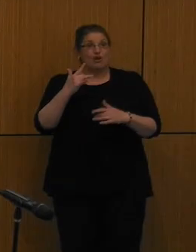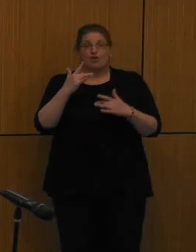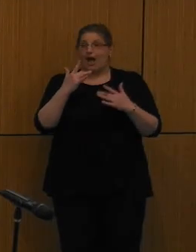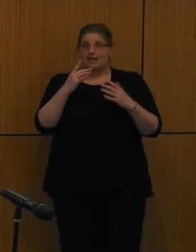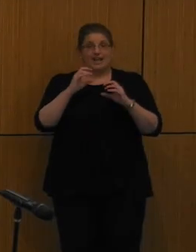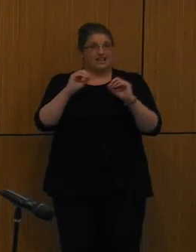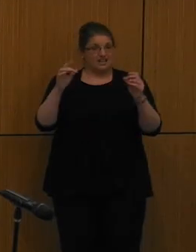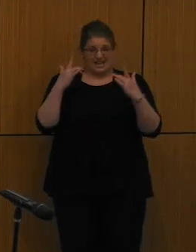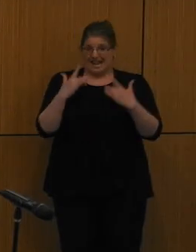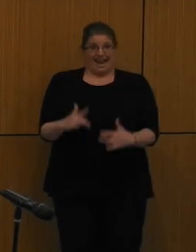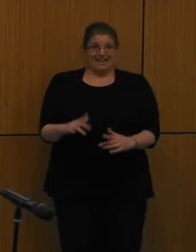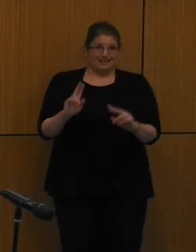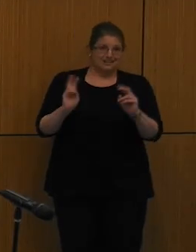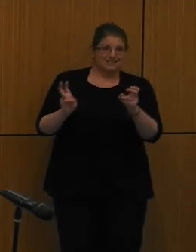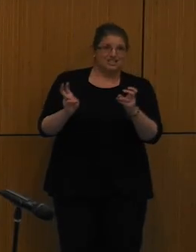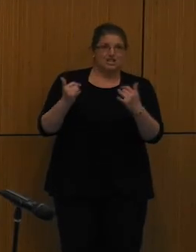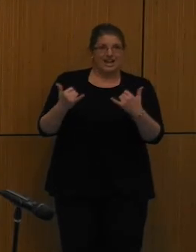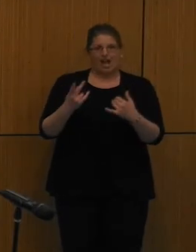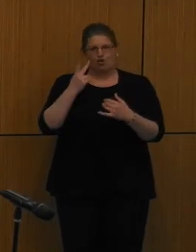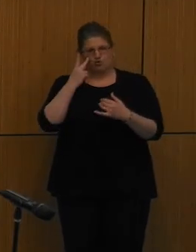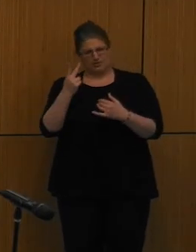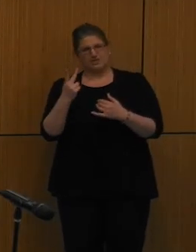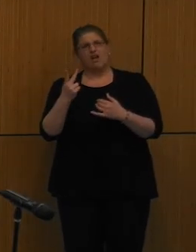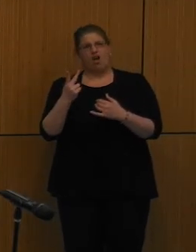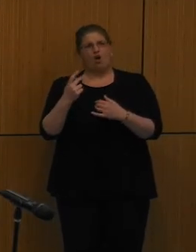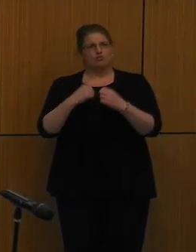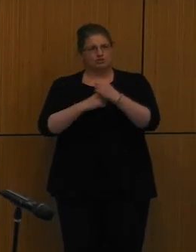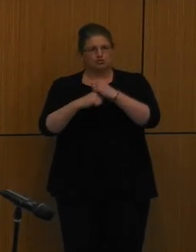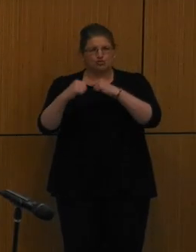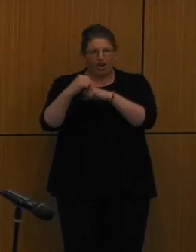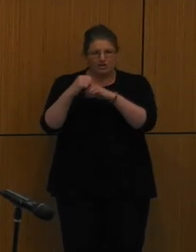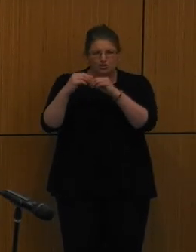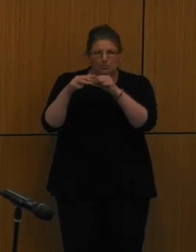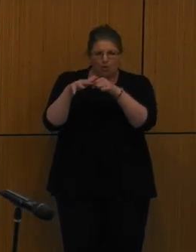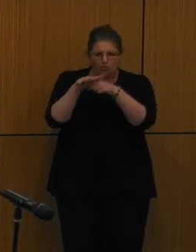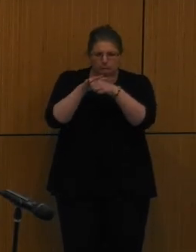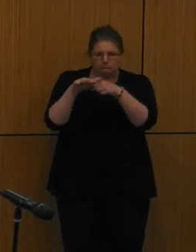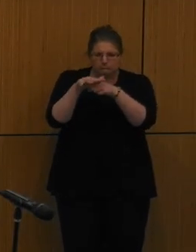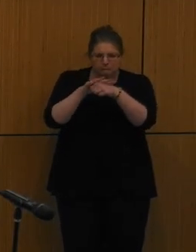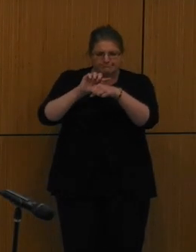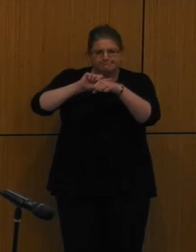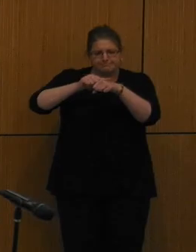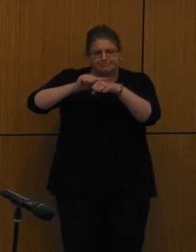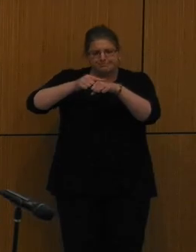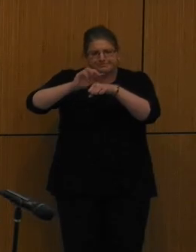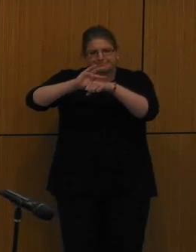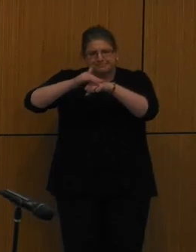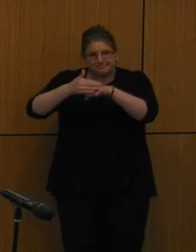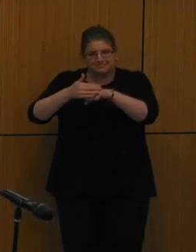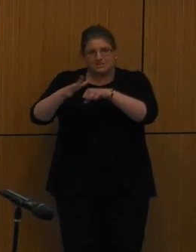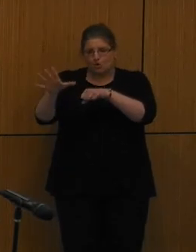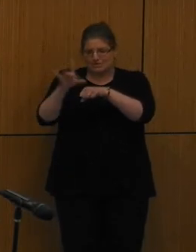They have all these globular structures on the surface of the, cells that allow them to attach and also allows them